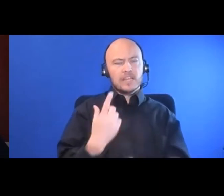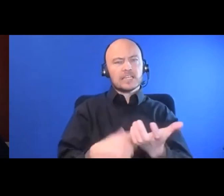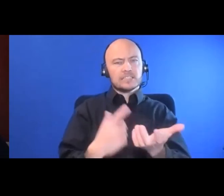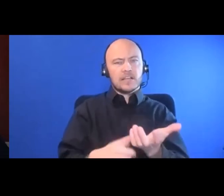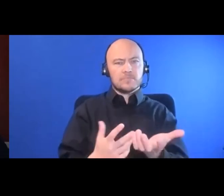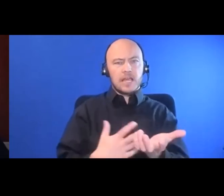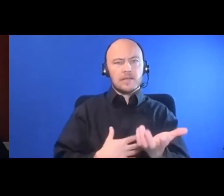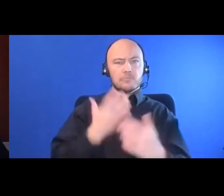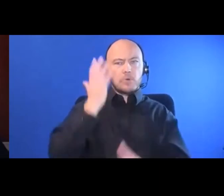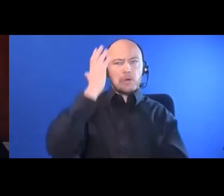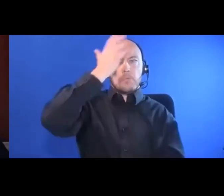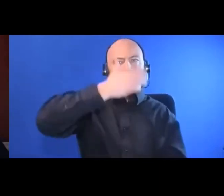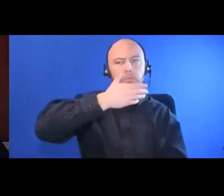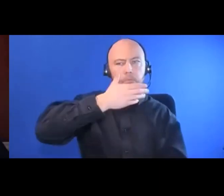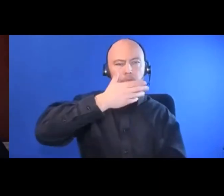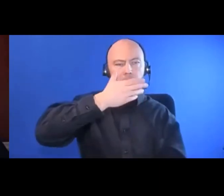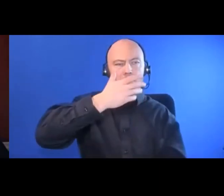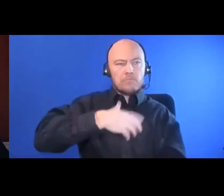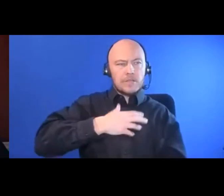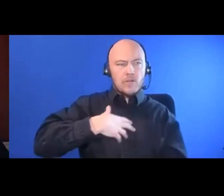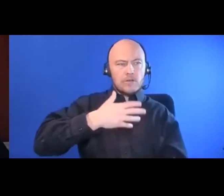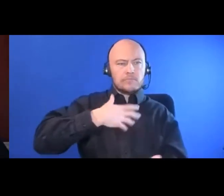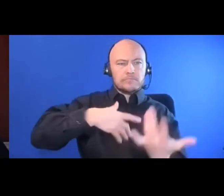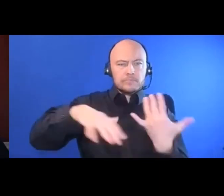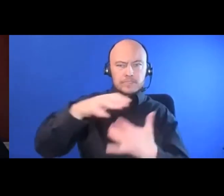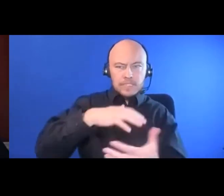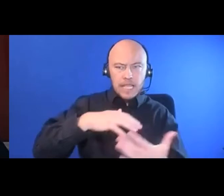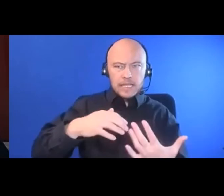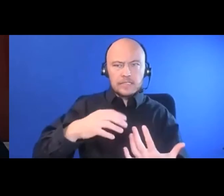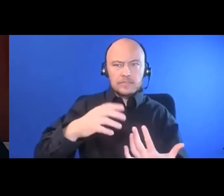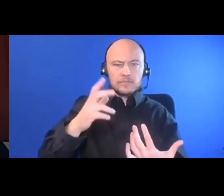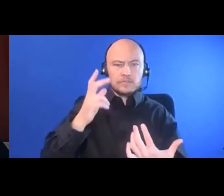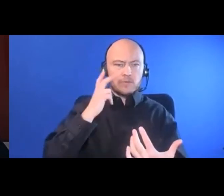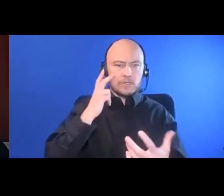and that I'm seeing increasingly more erasure